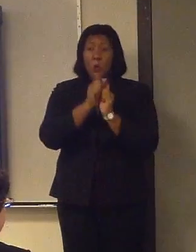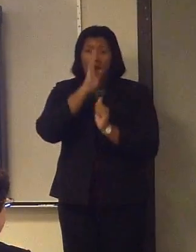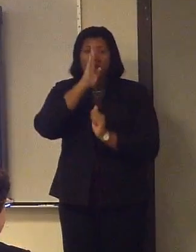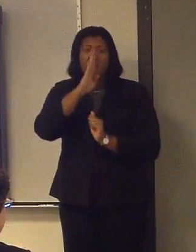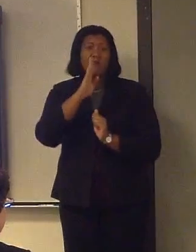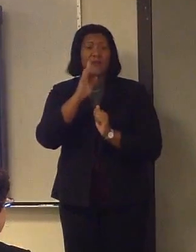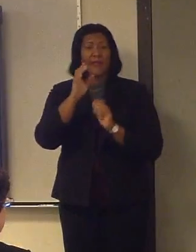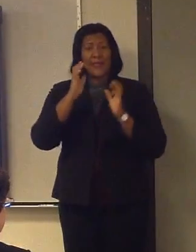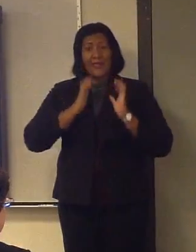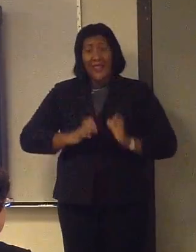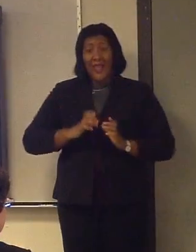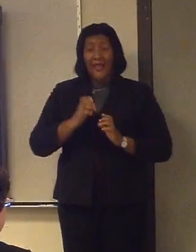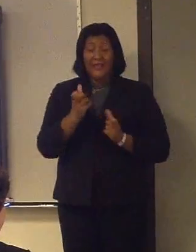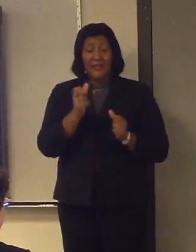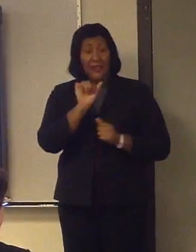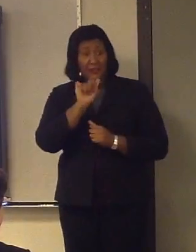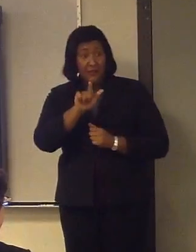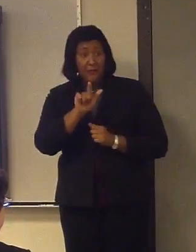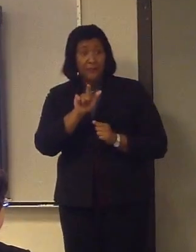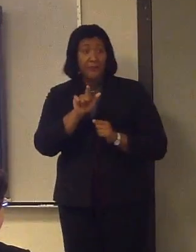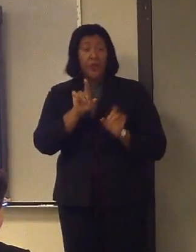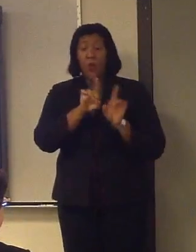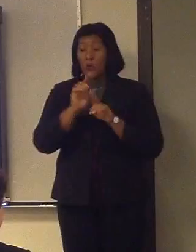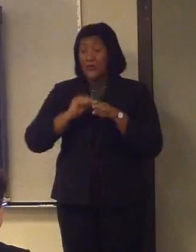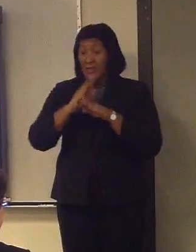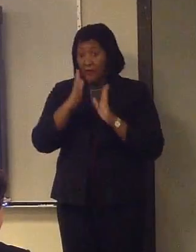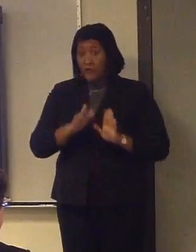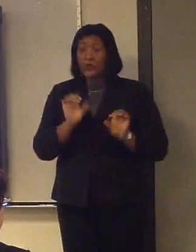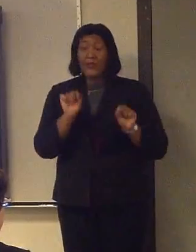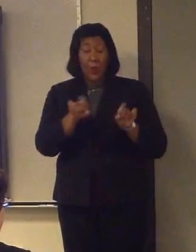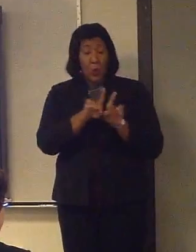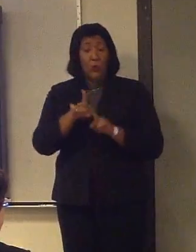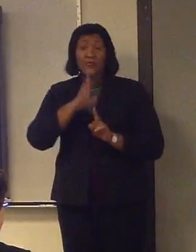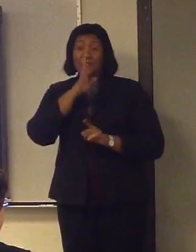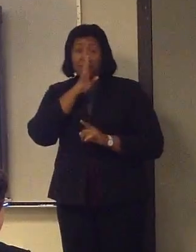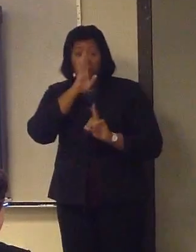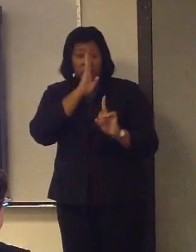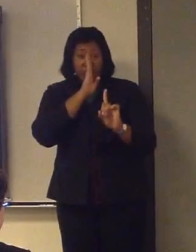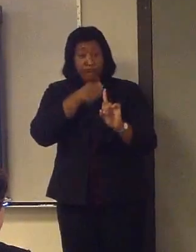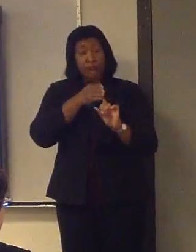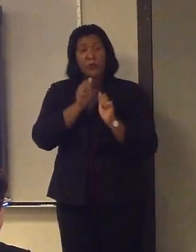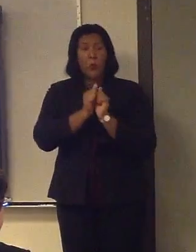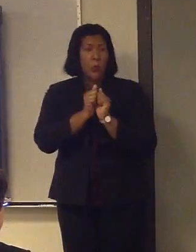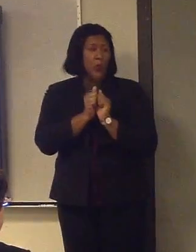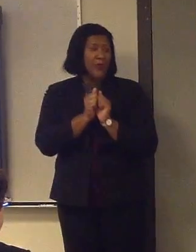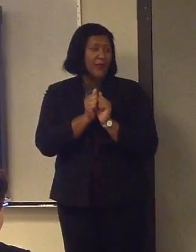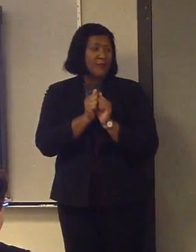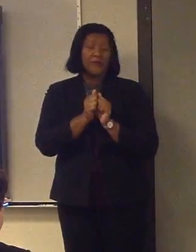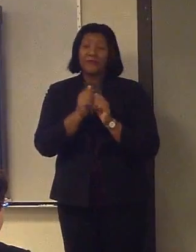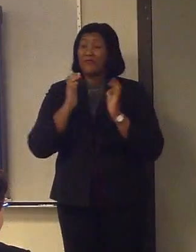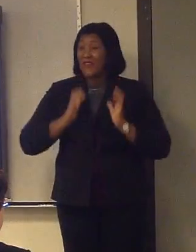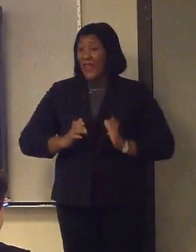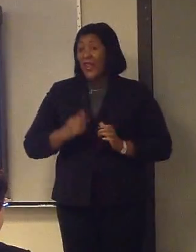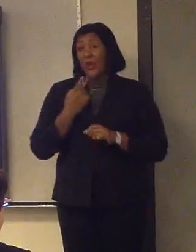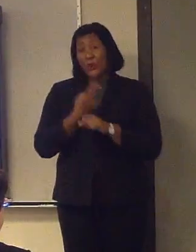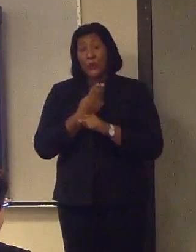Sign Language. And the counselors can also speak directly with clients who use oral communication,